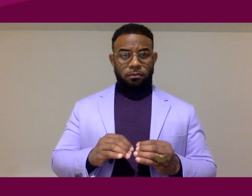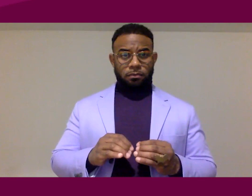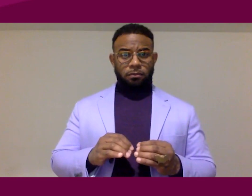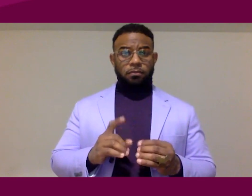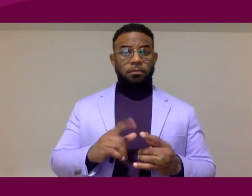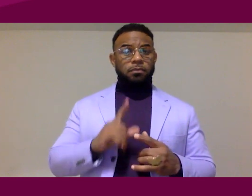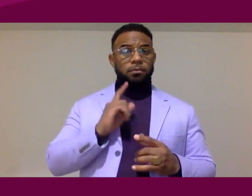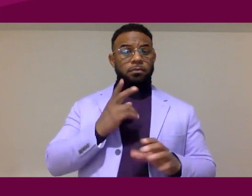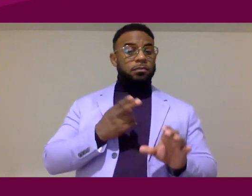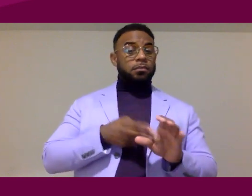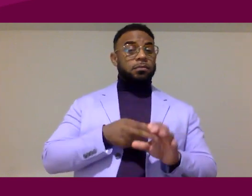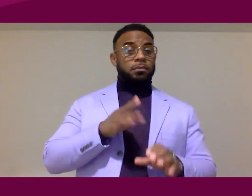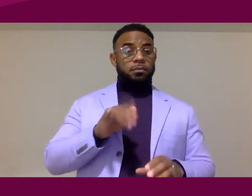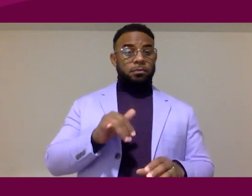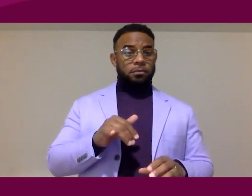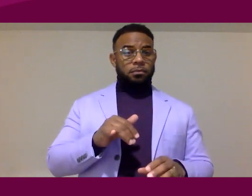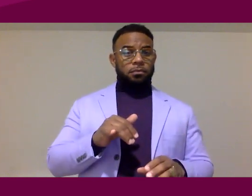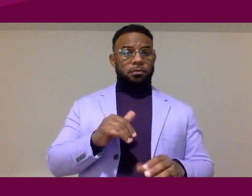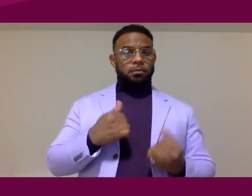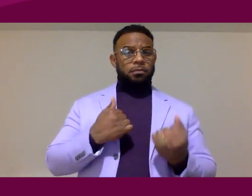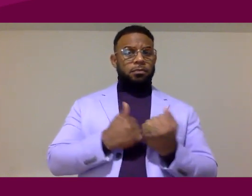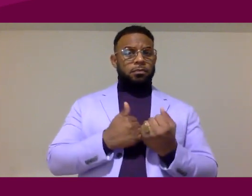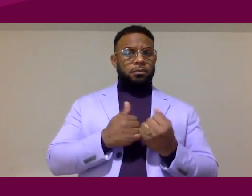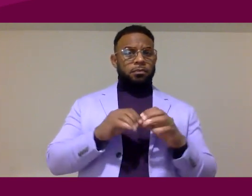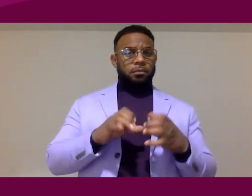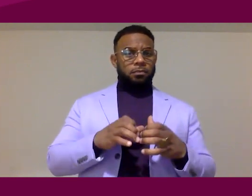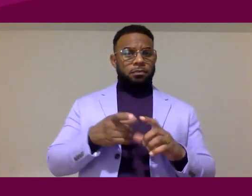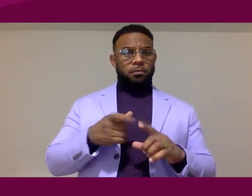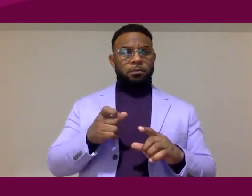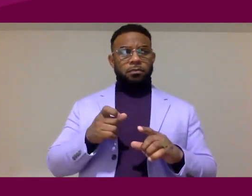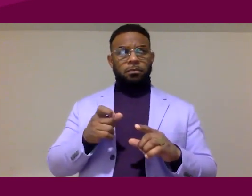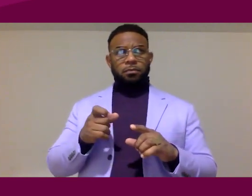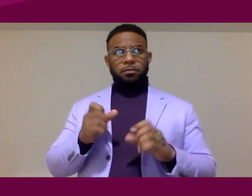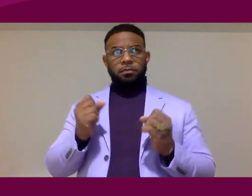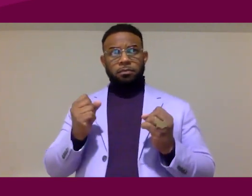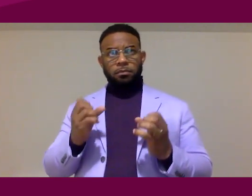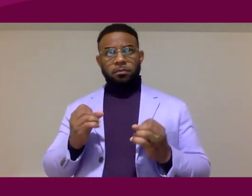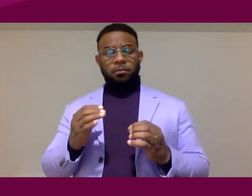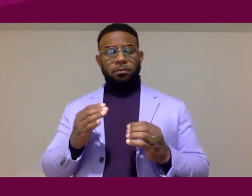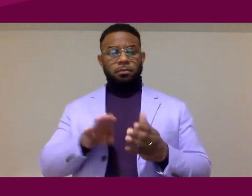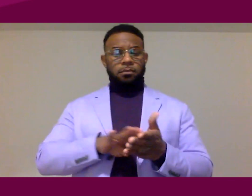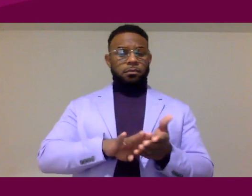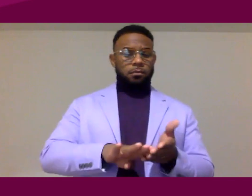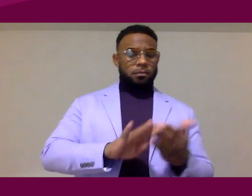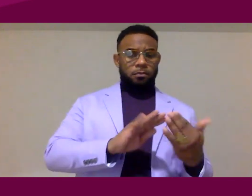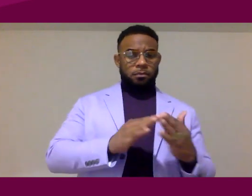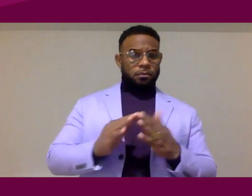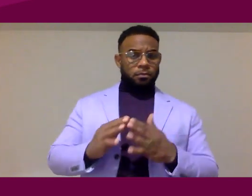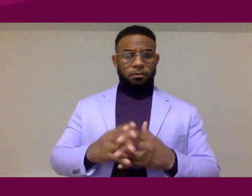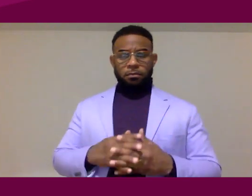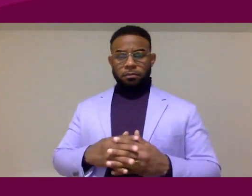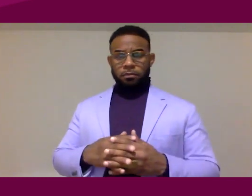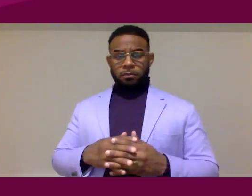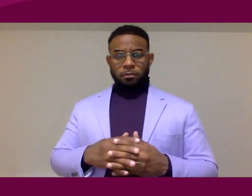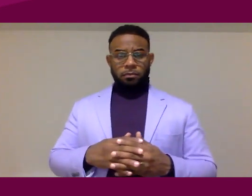but was joined by advocacy groups from many, many marginalized communities, they urged